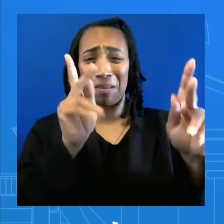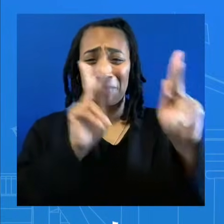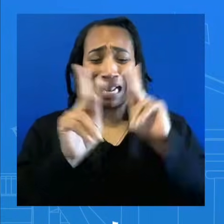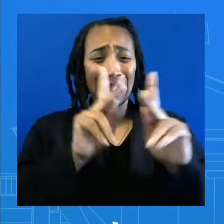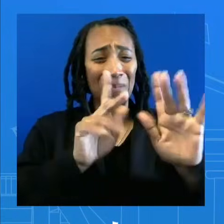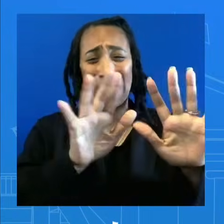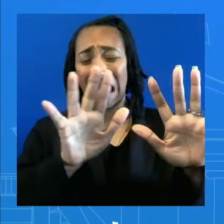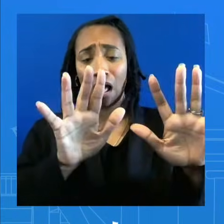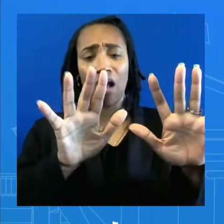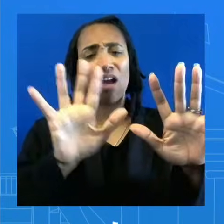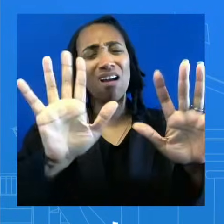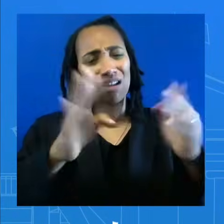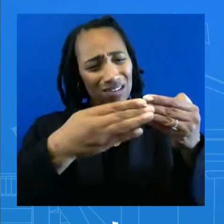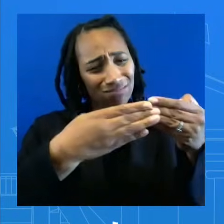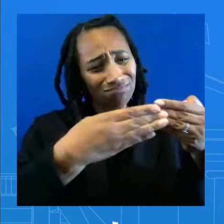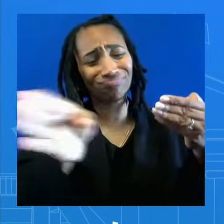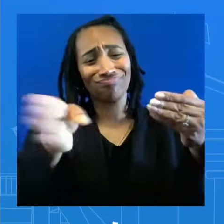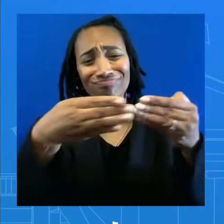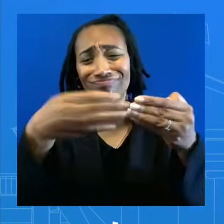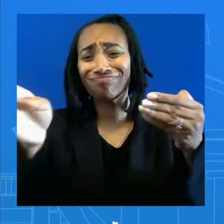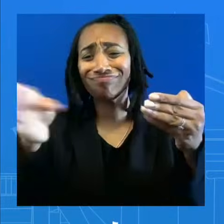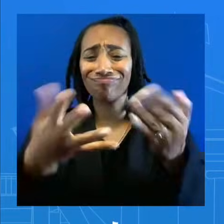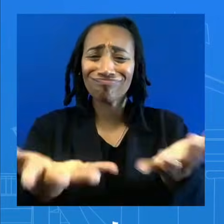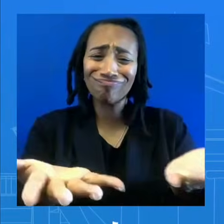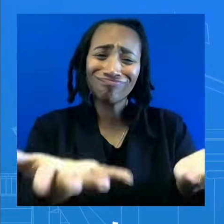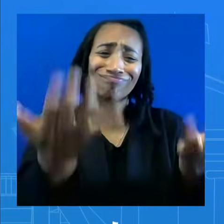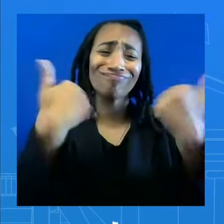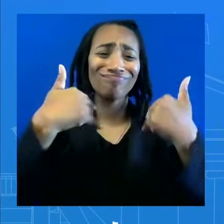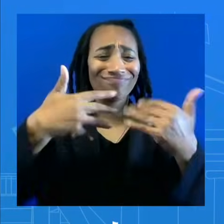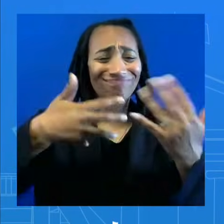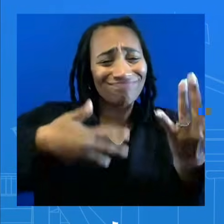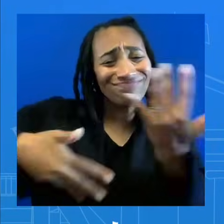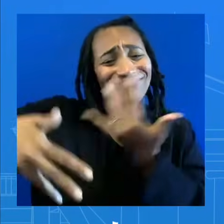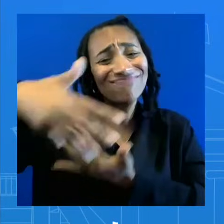And as the president said in his statement, he will take more steps in the weeks ahead.